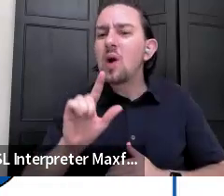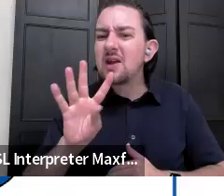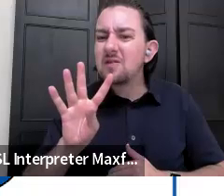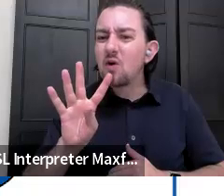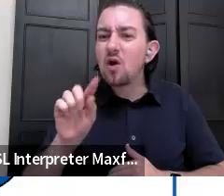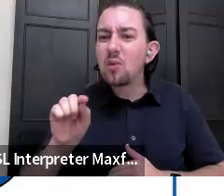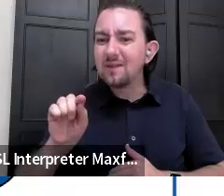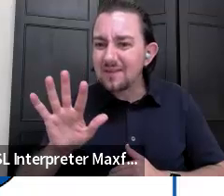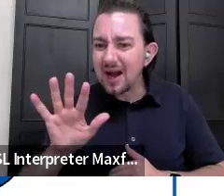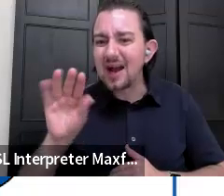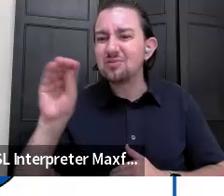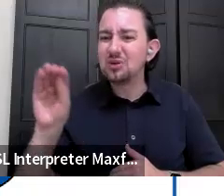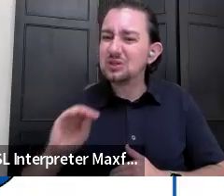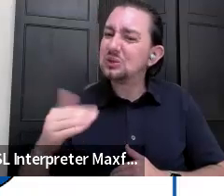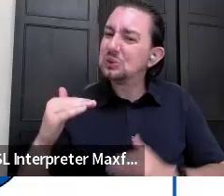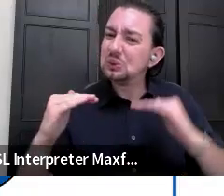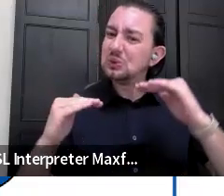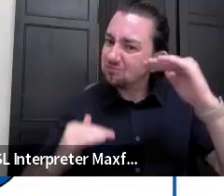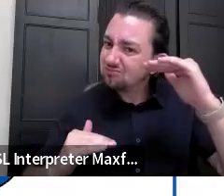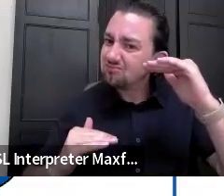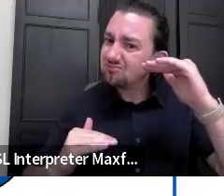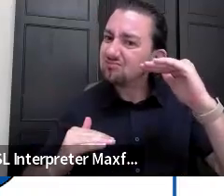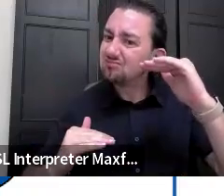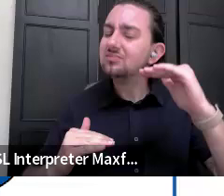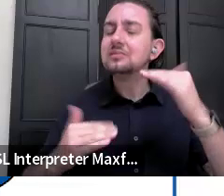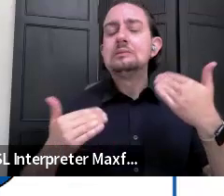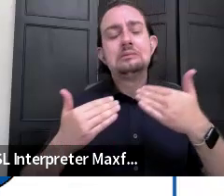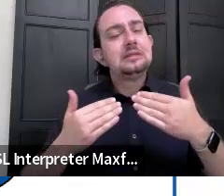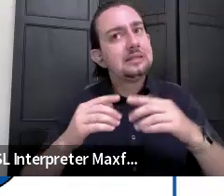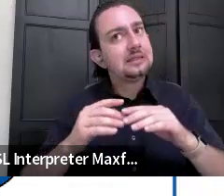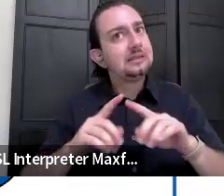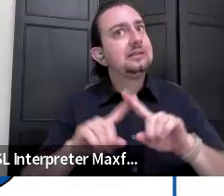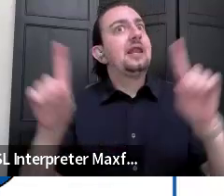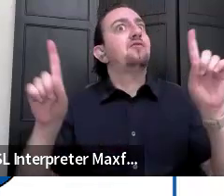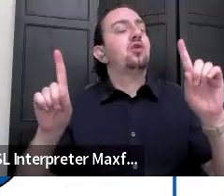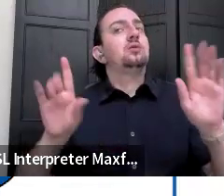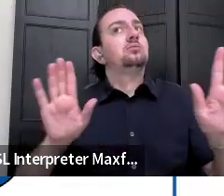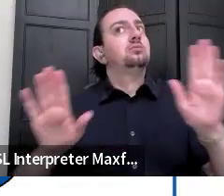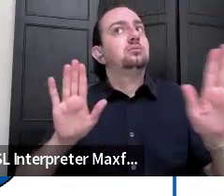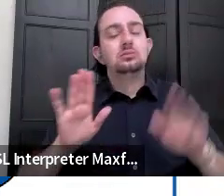So that's a really significant difference in terms of labor force participation.